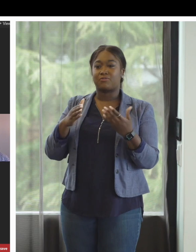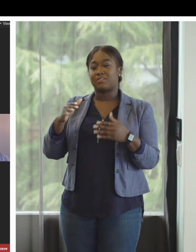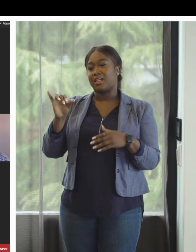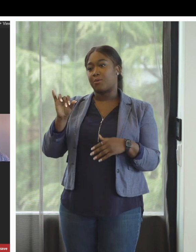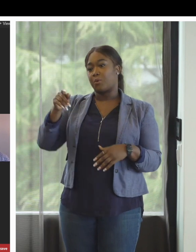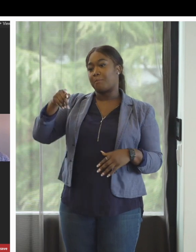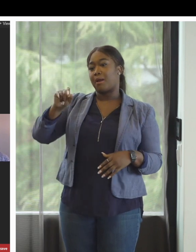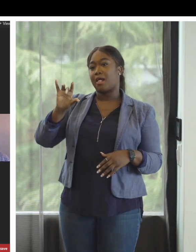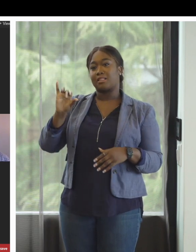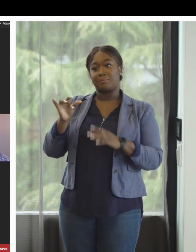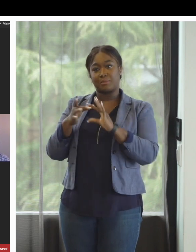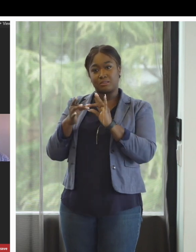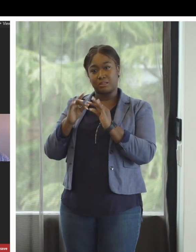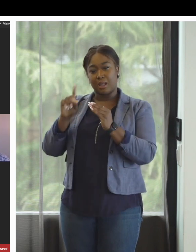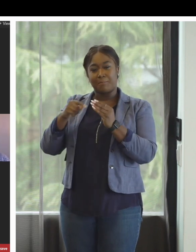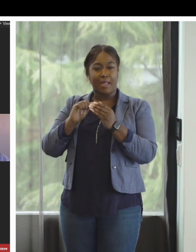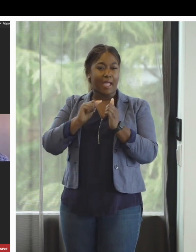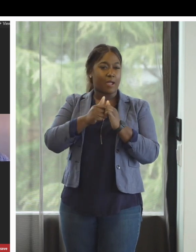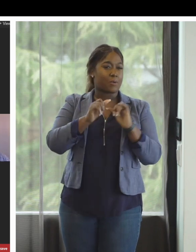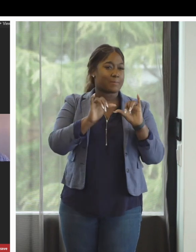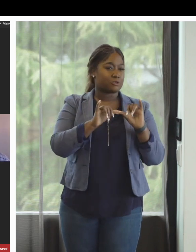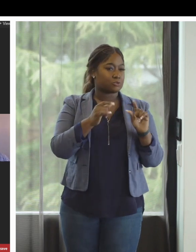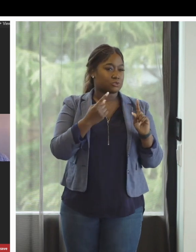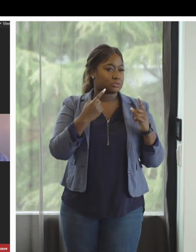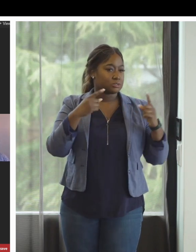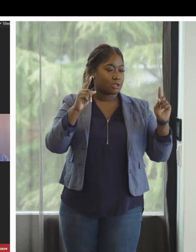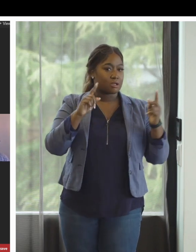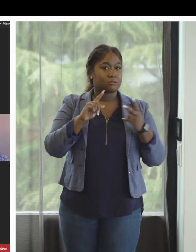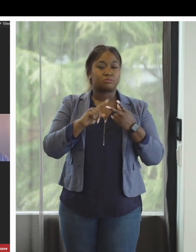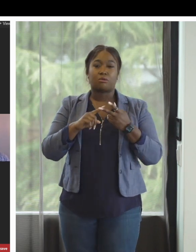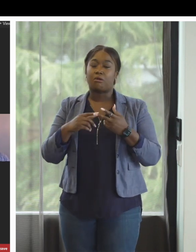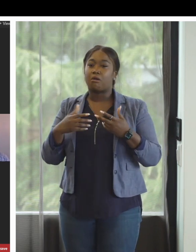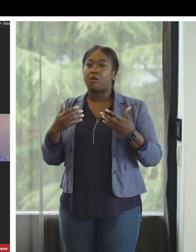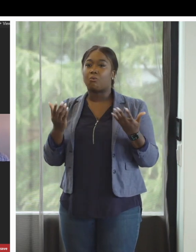term of how to measure success what are some of the